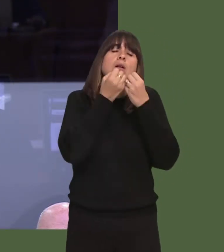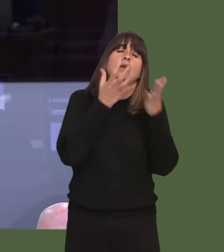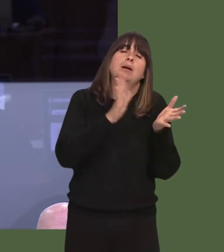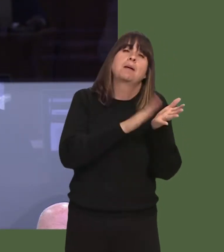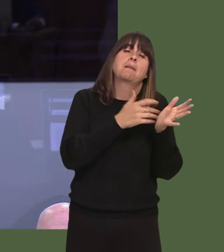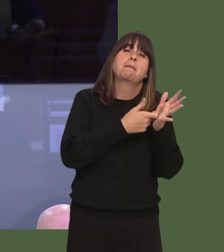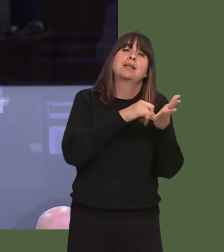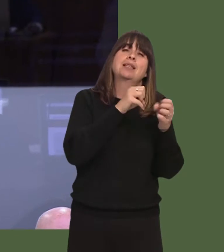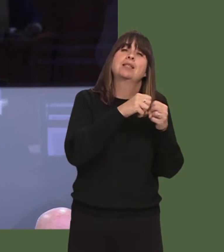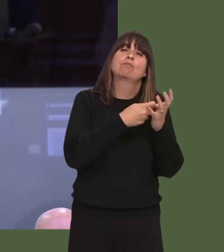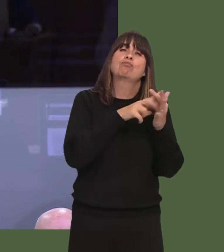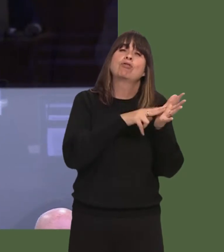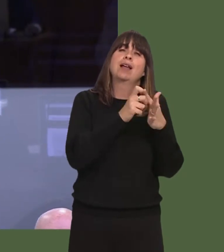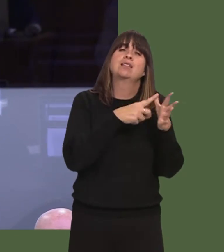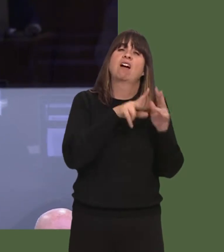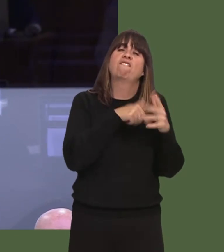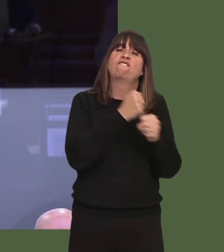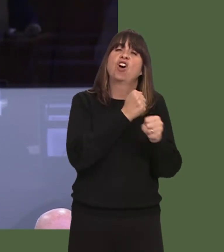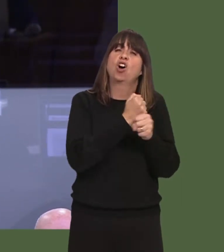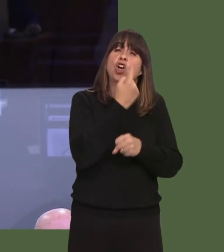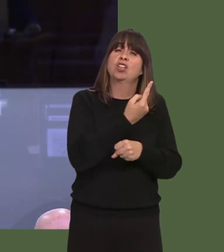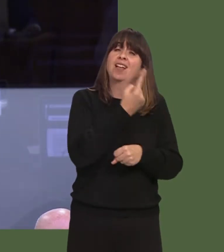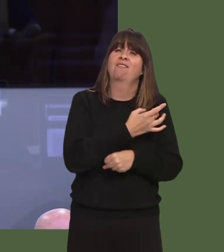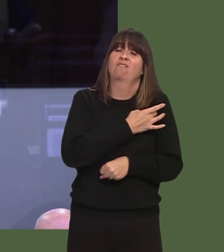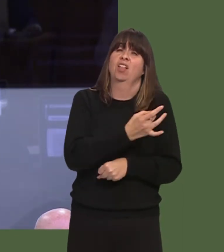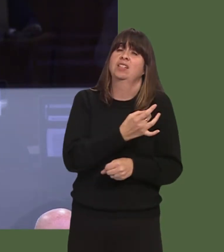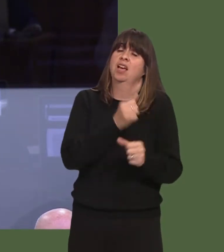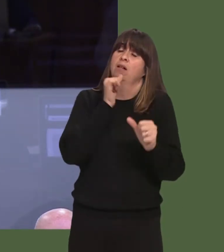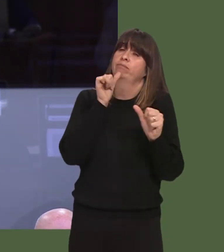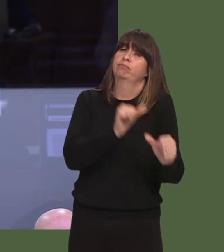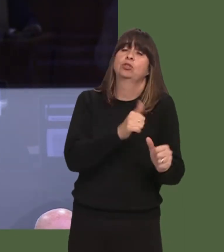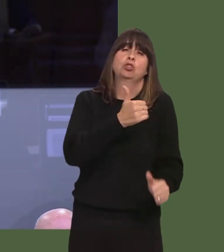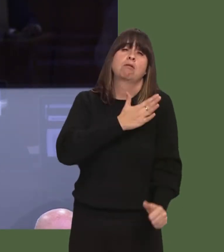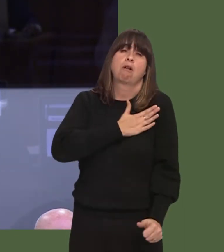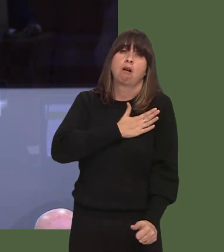Brenda Fogg of Hope Restored, a one-woman volunteer, who has a very kind heart.